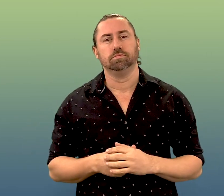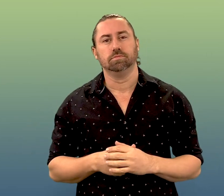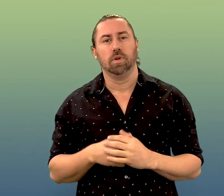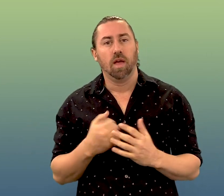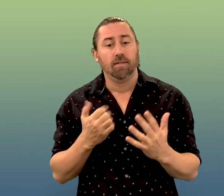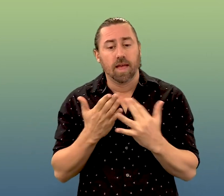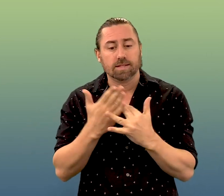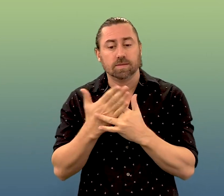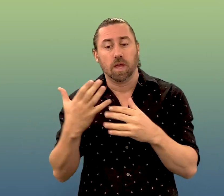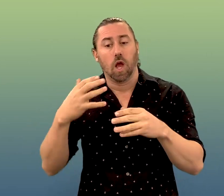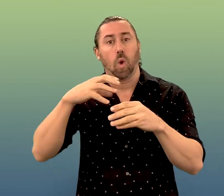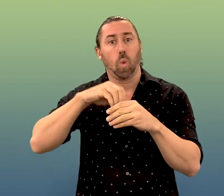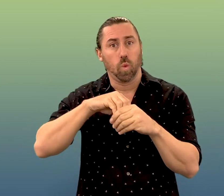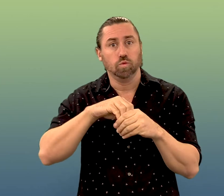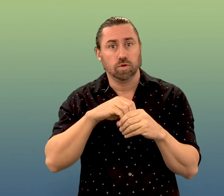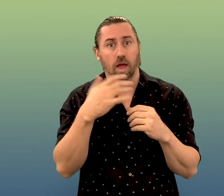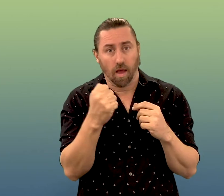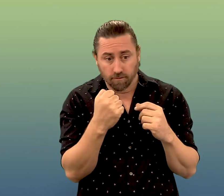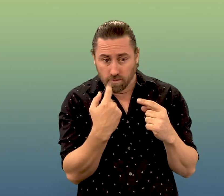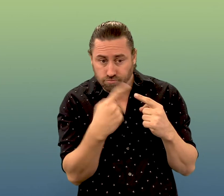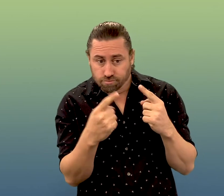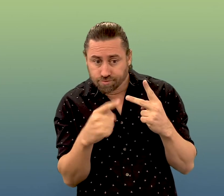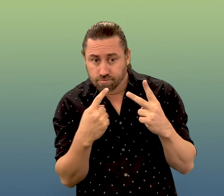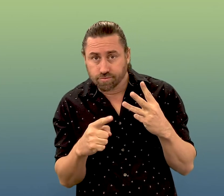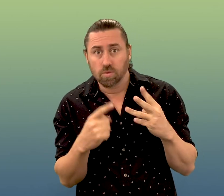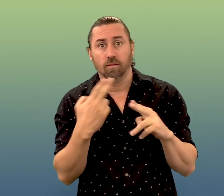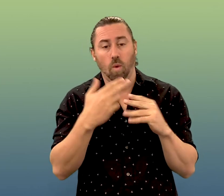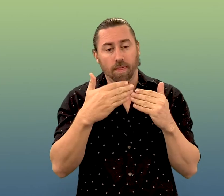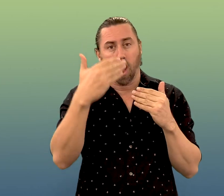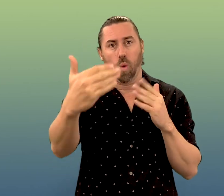Build accessibility and inclusion measures into the project lifecycle.